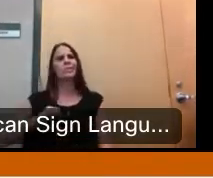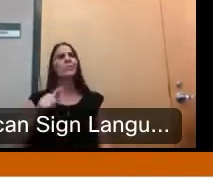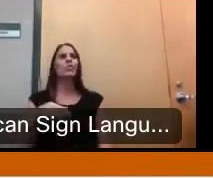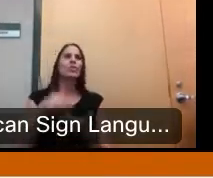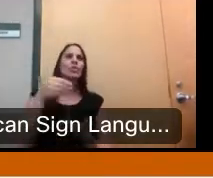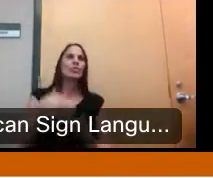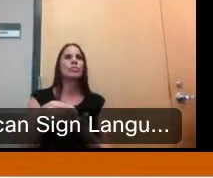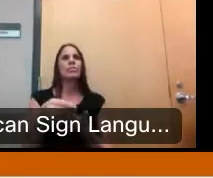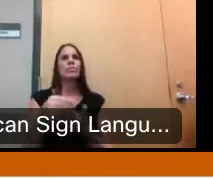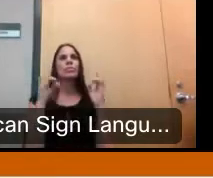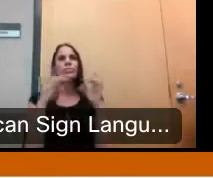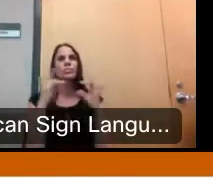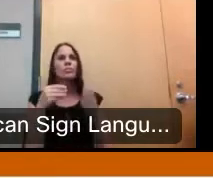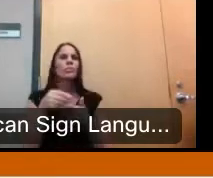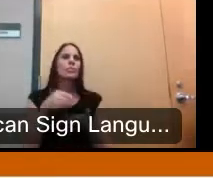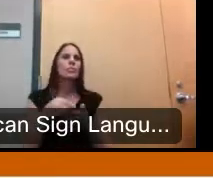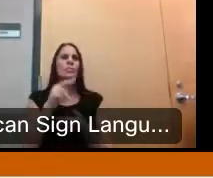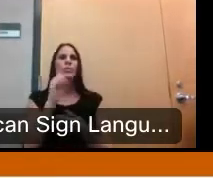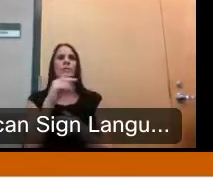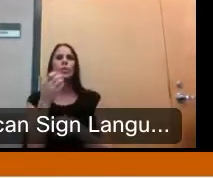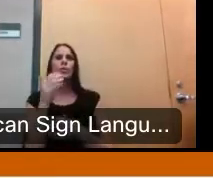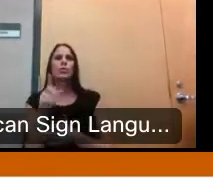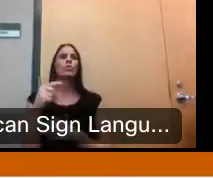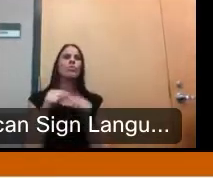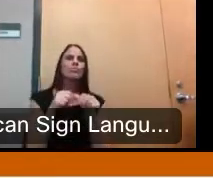Health Summit" (4113925120) She, like stays fit, it's healthy, goes to a dermatologist.